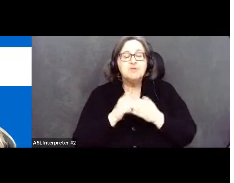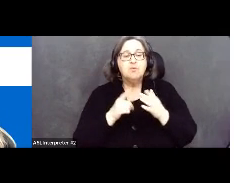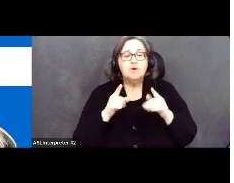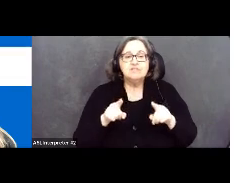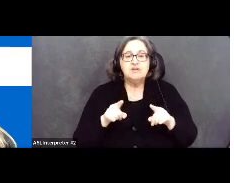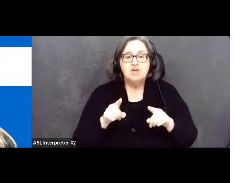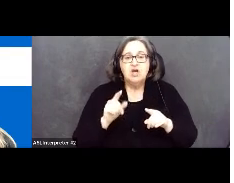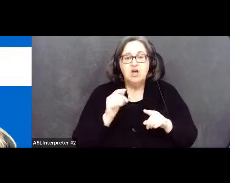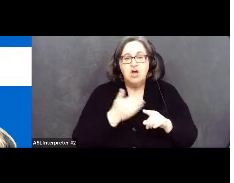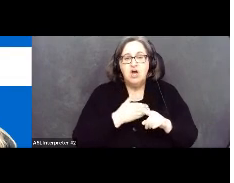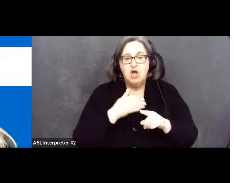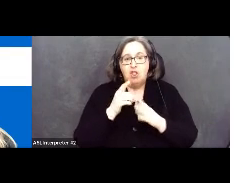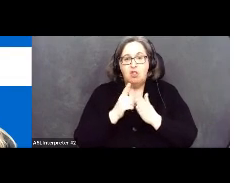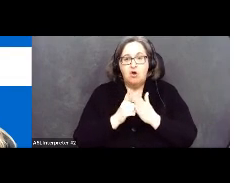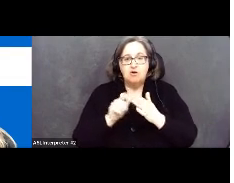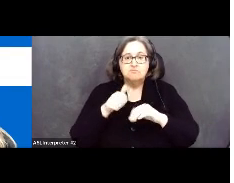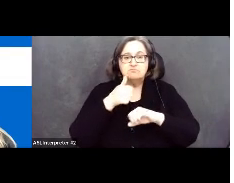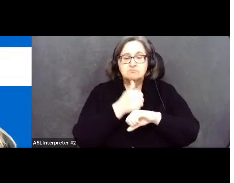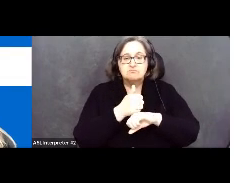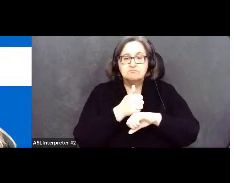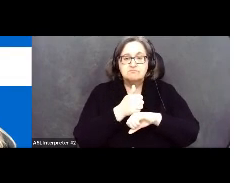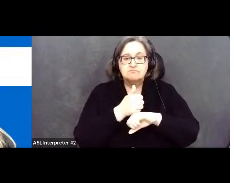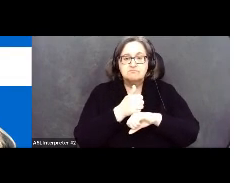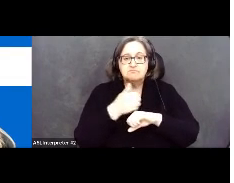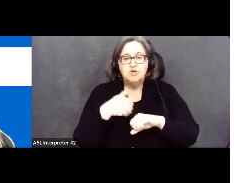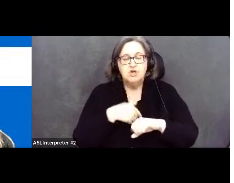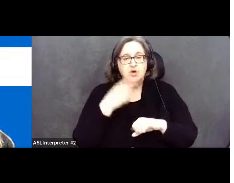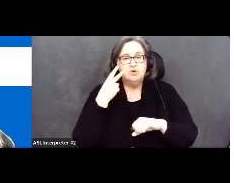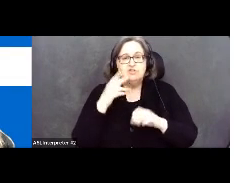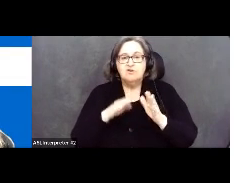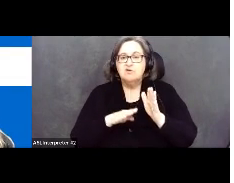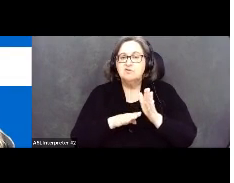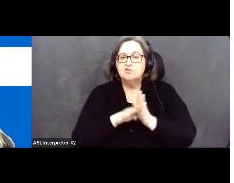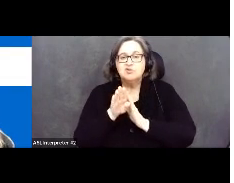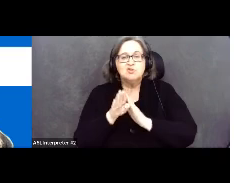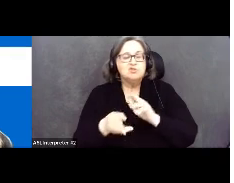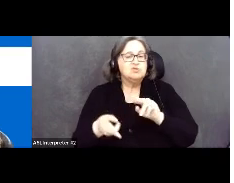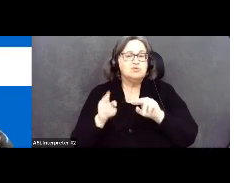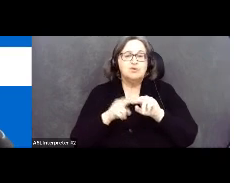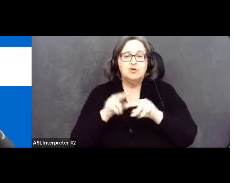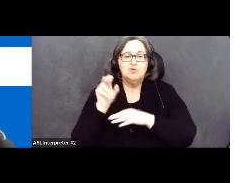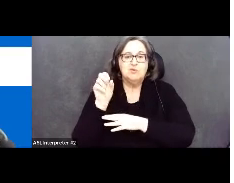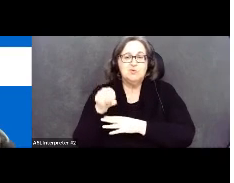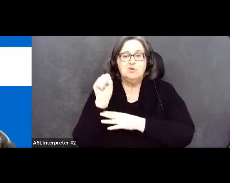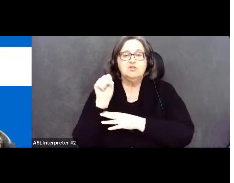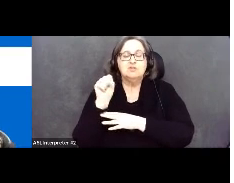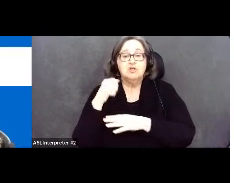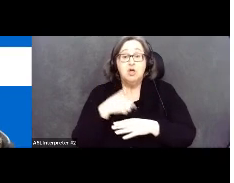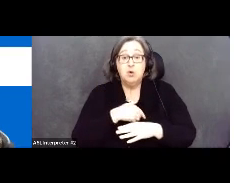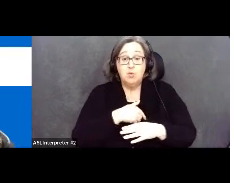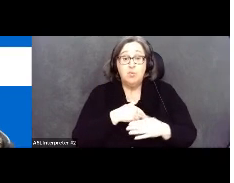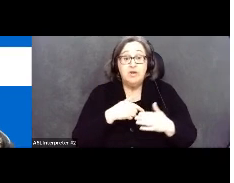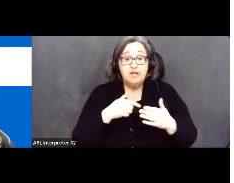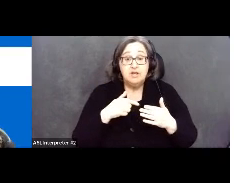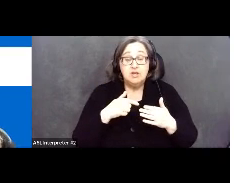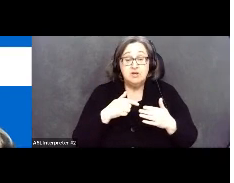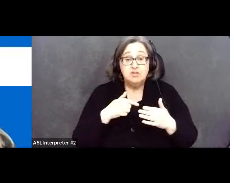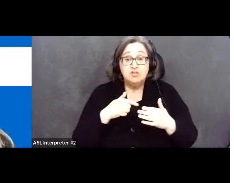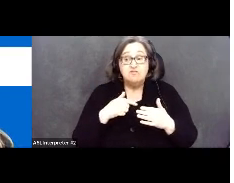When our law was enacted, we saw a surge in the number of concussions that we were referred to us,